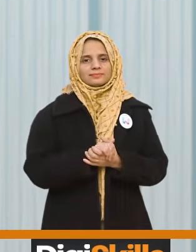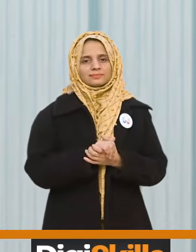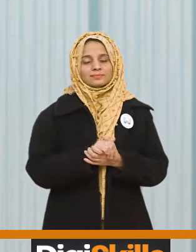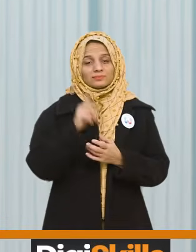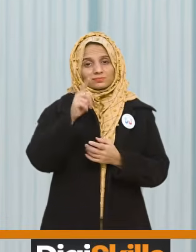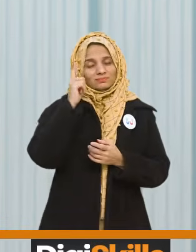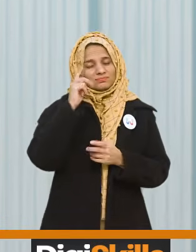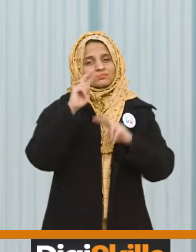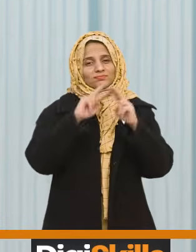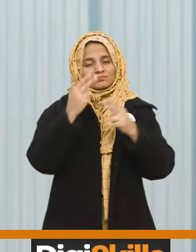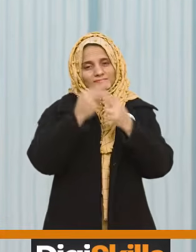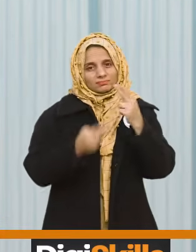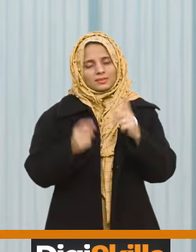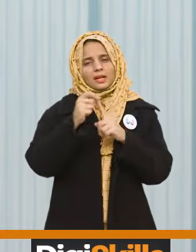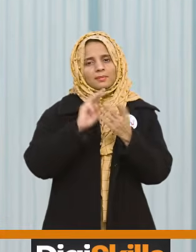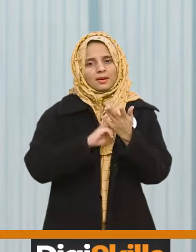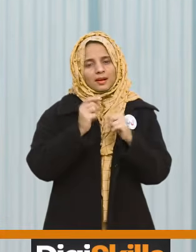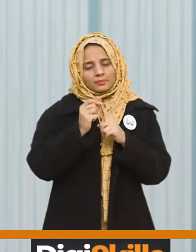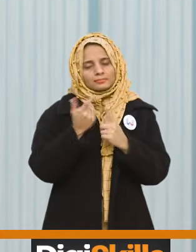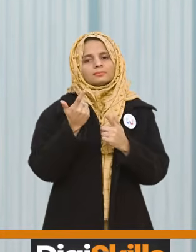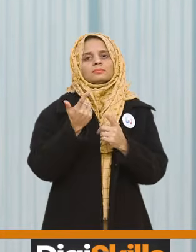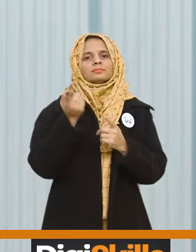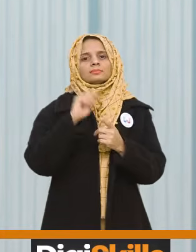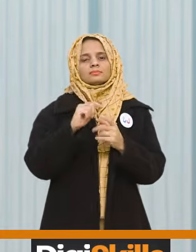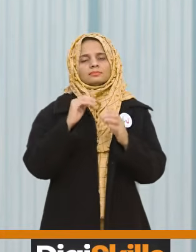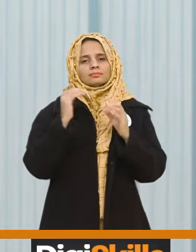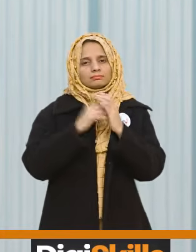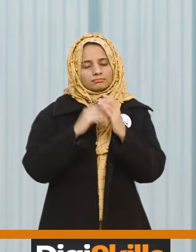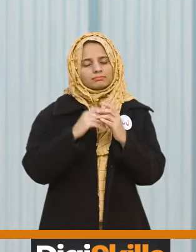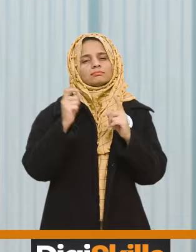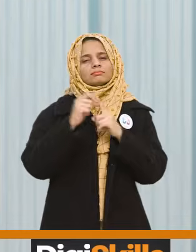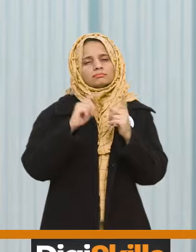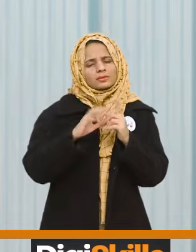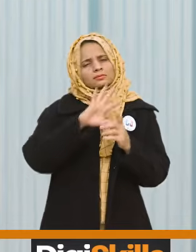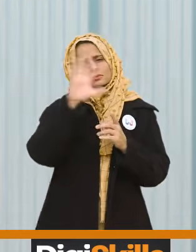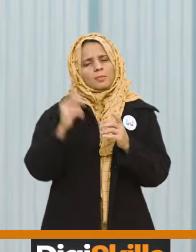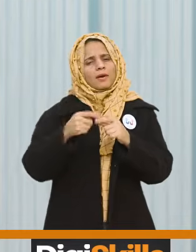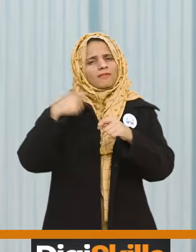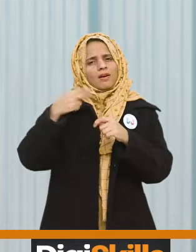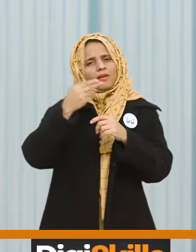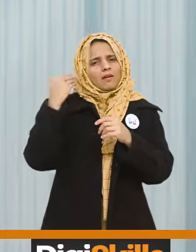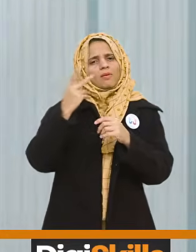You have seen PMB, profiling, and bidding in great detail in the previous videos.